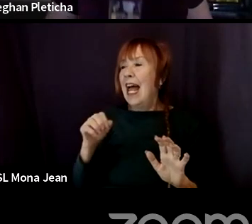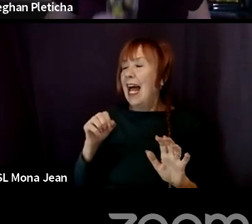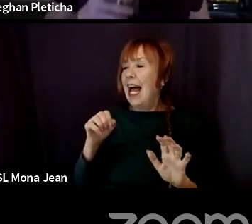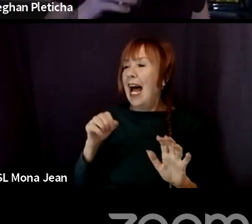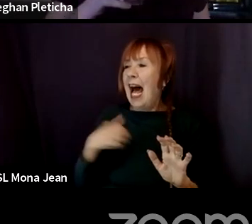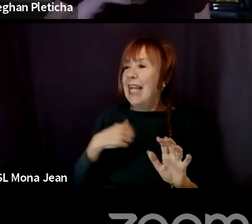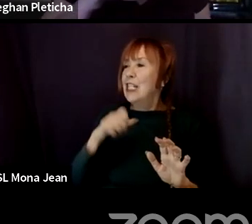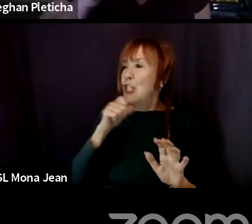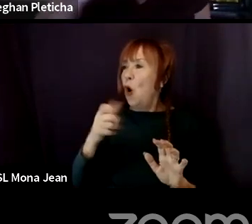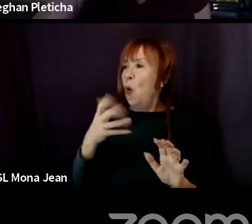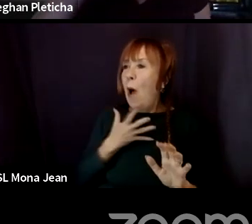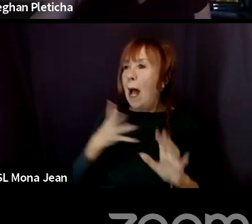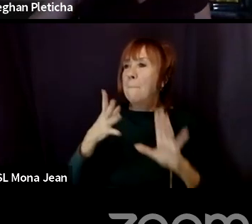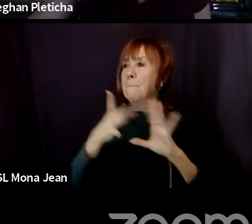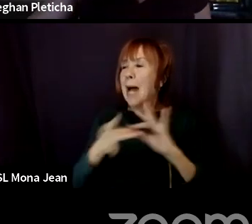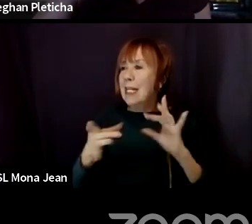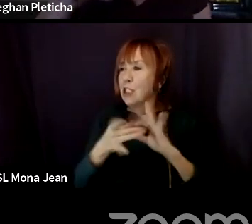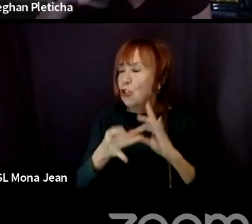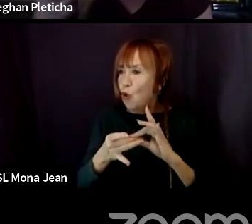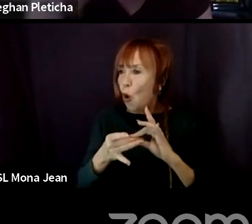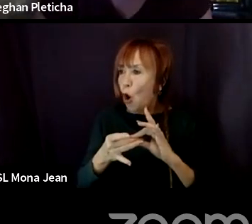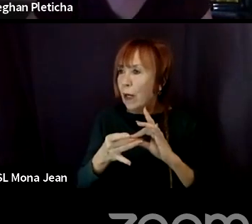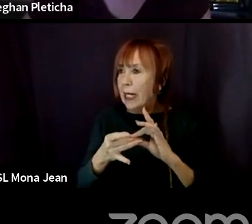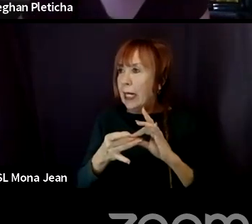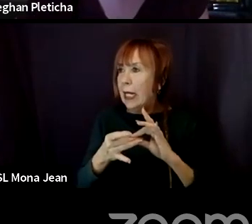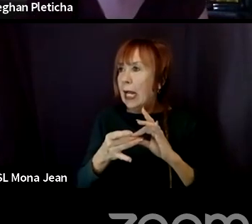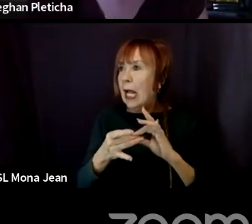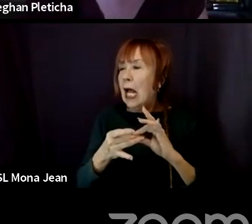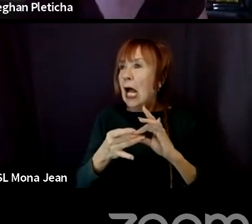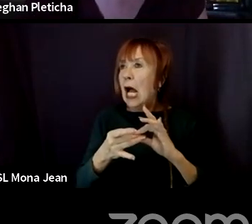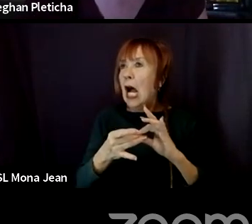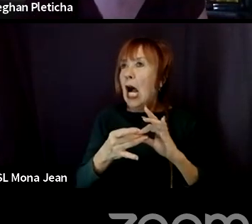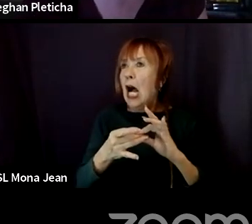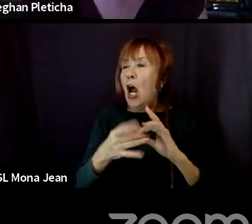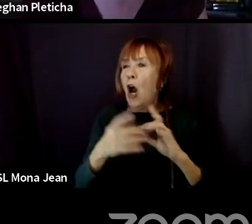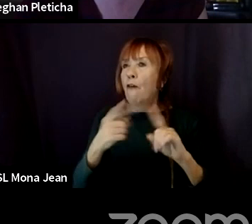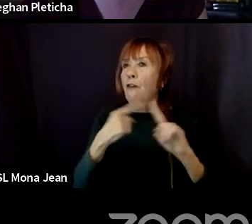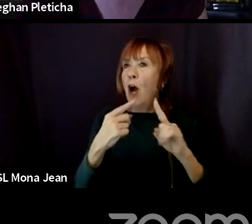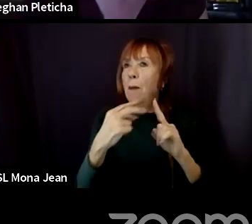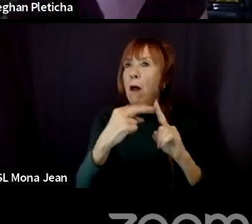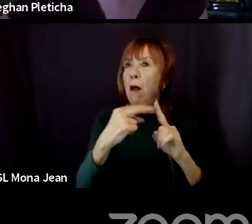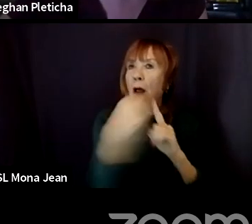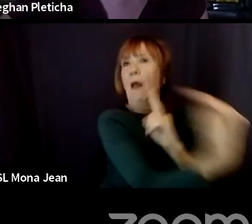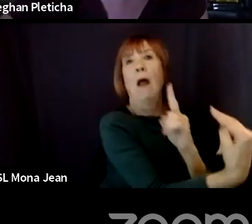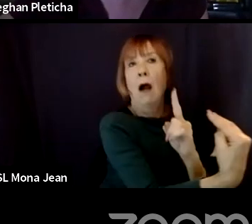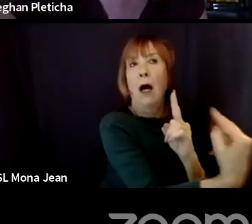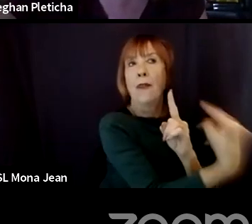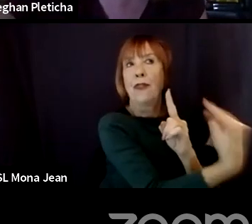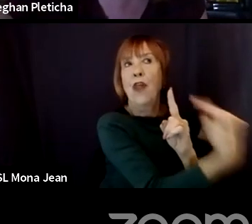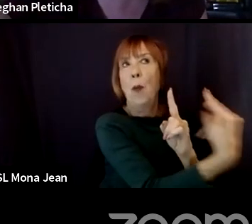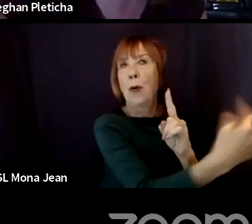I don't want the story to be told, I wanna tell it and I think sometimes when people go, hey, you know what selling right now?